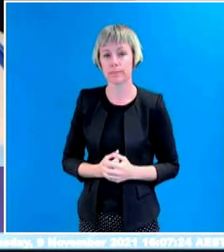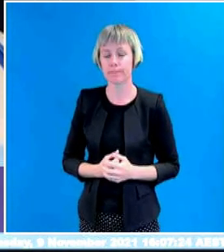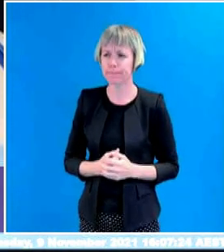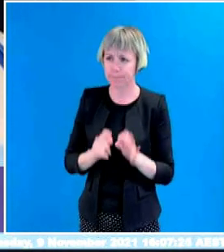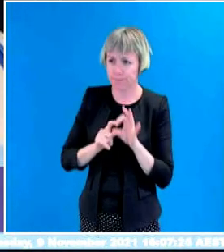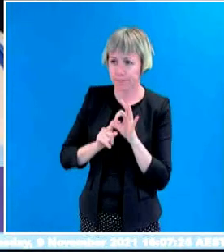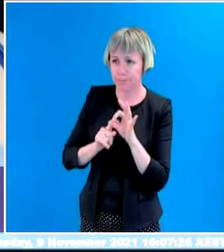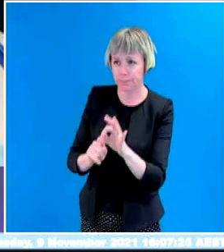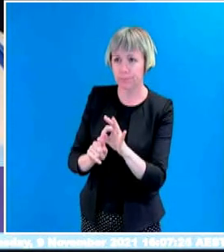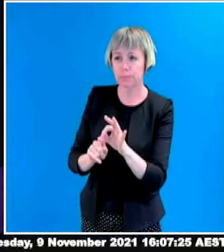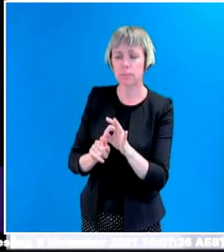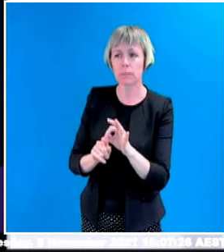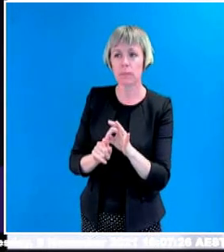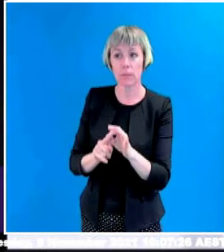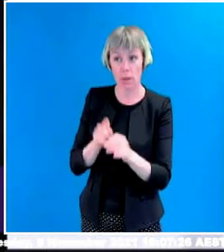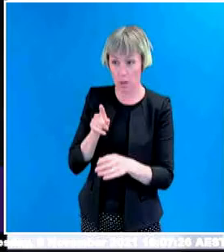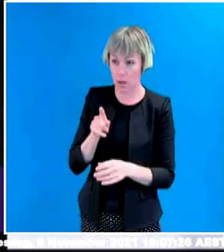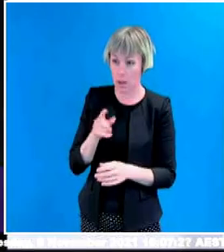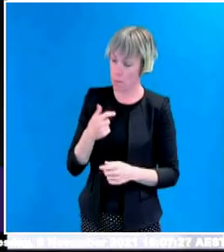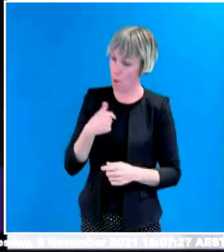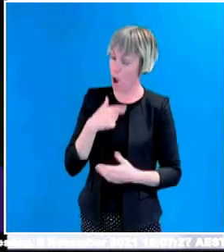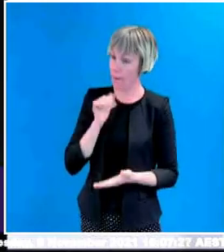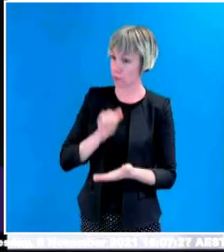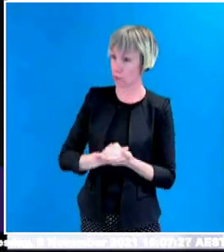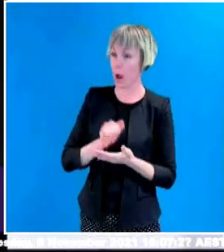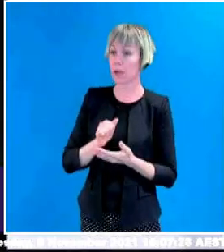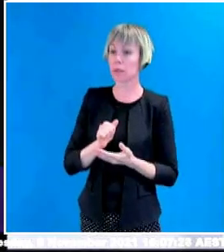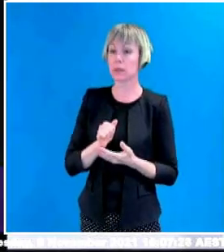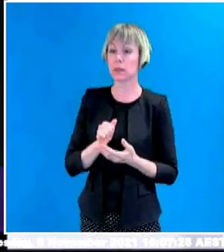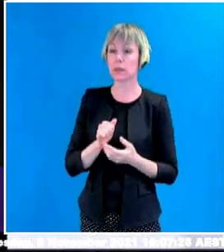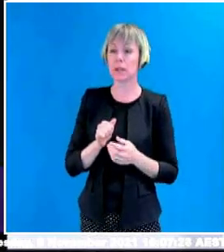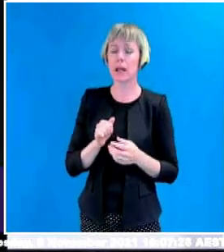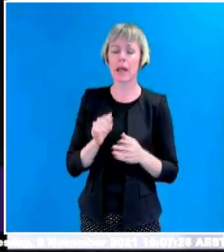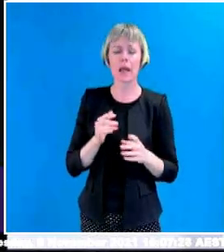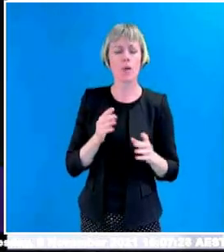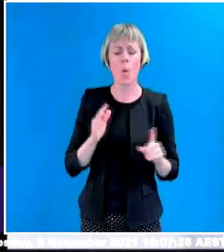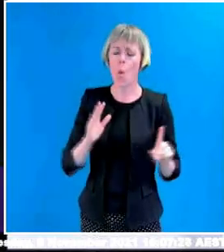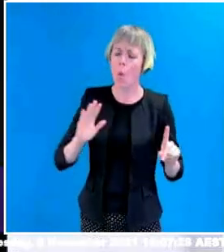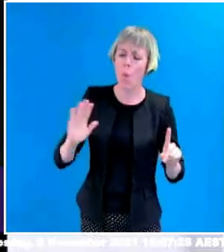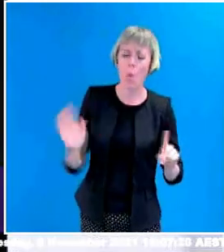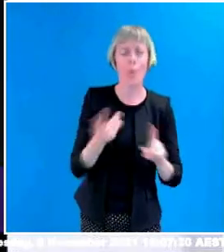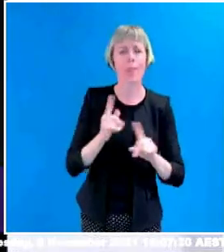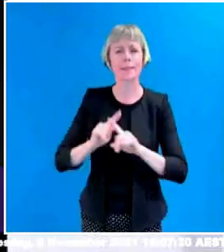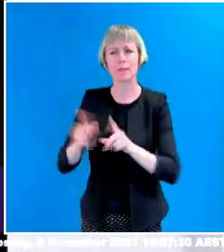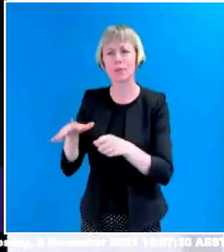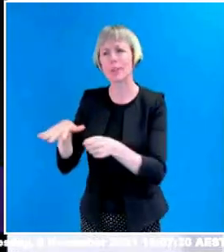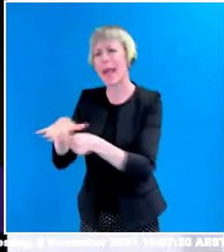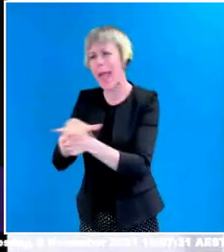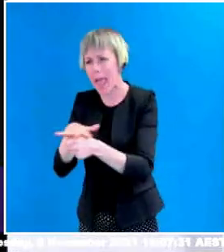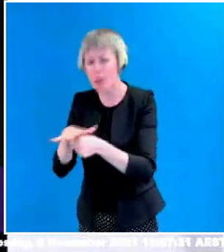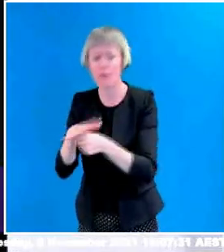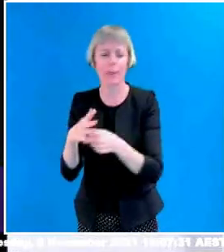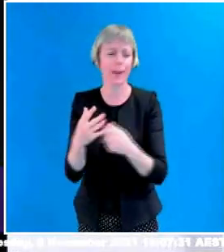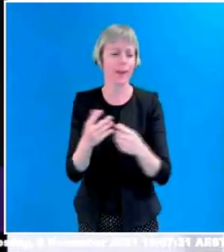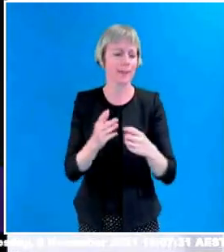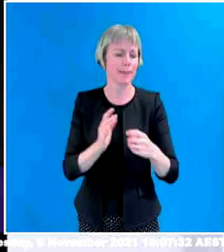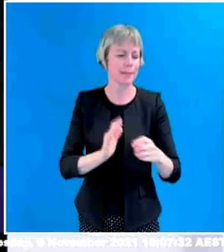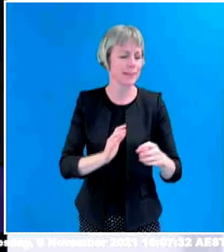"disability" in all of the areas where disability rights and interests may be affected?